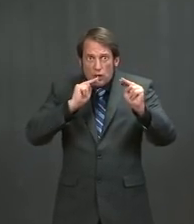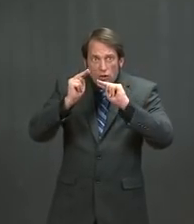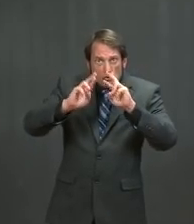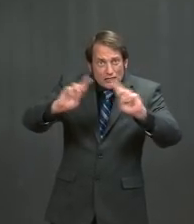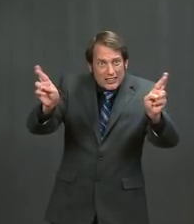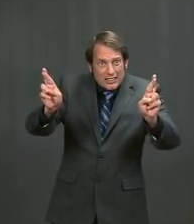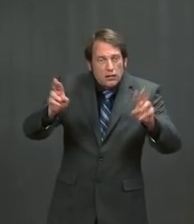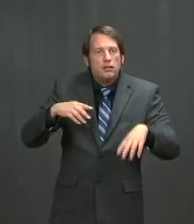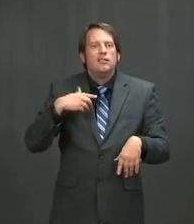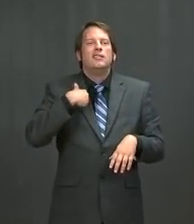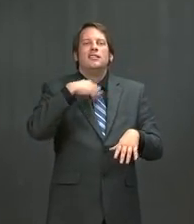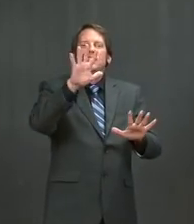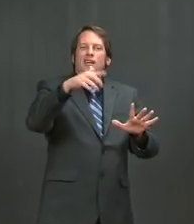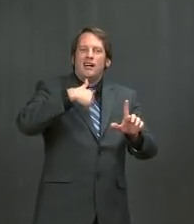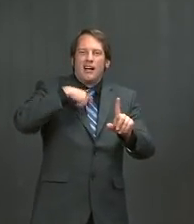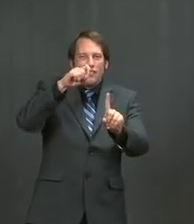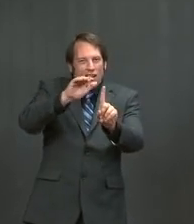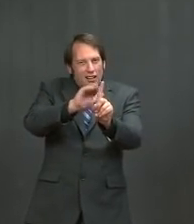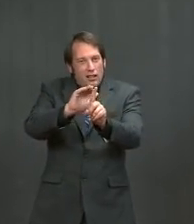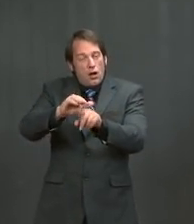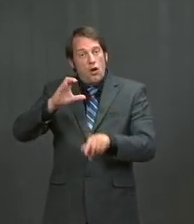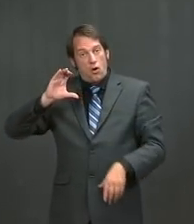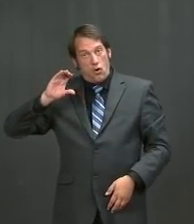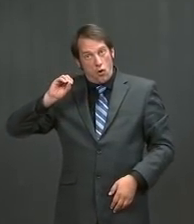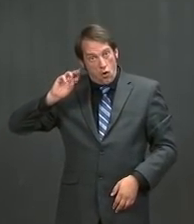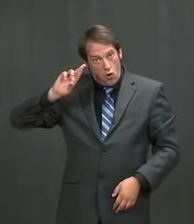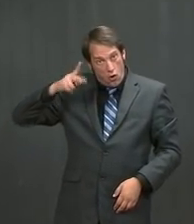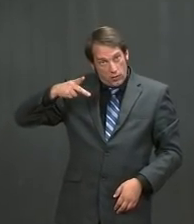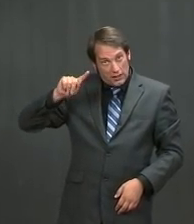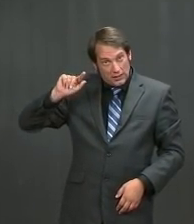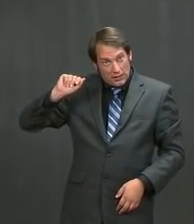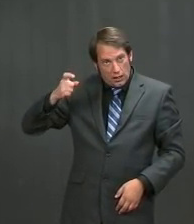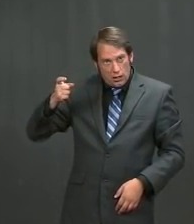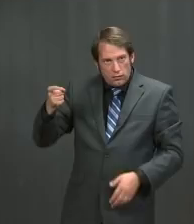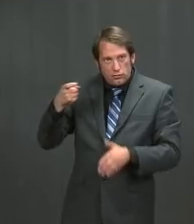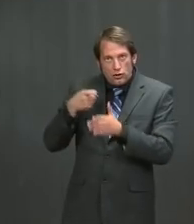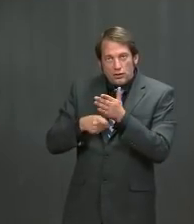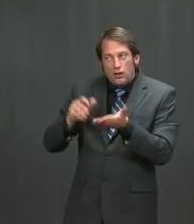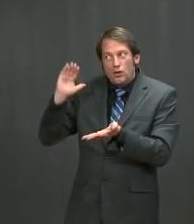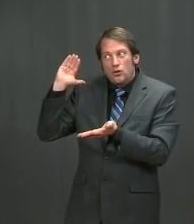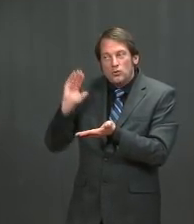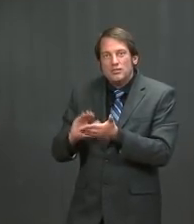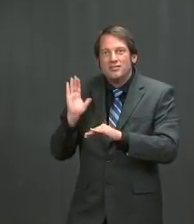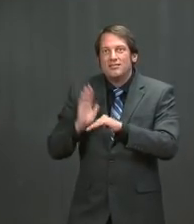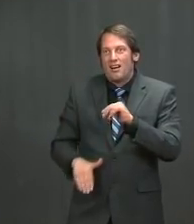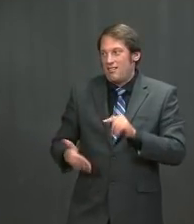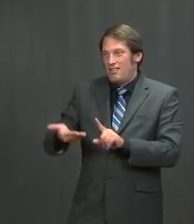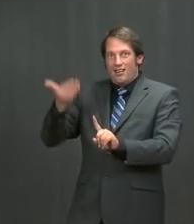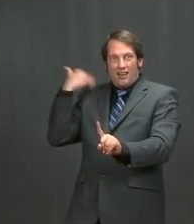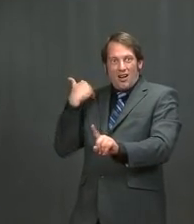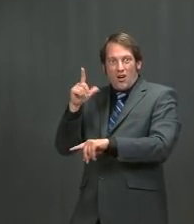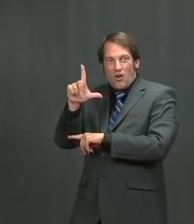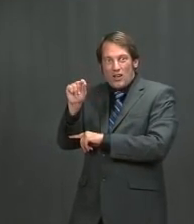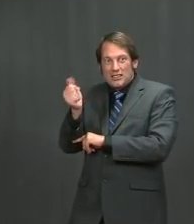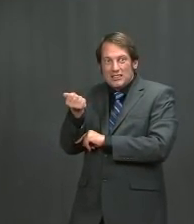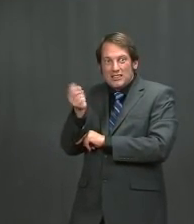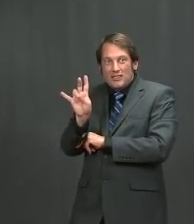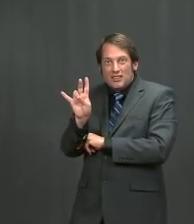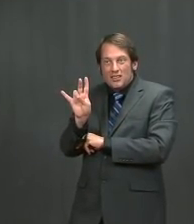we are proposing is lower than it was in 2017; in fact, it's lower than it was from World War Two until 2017.